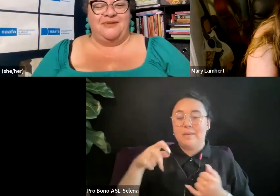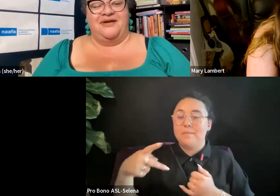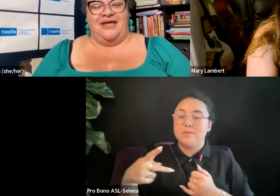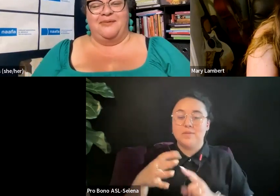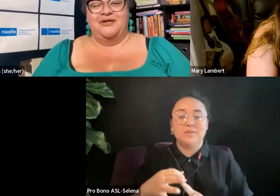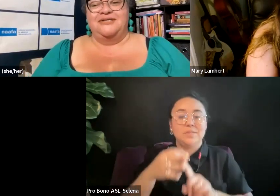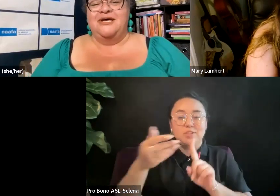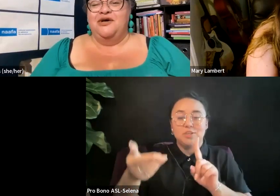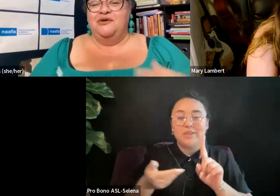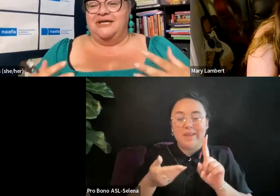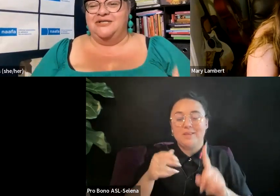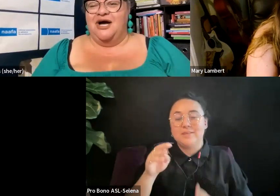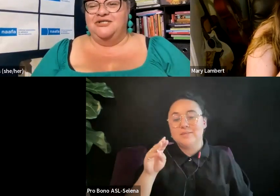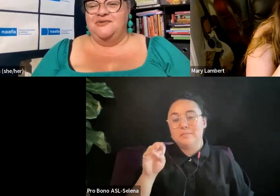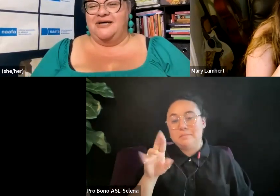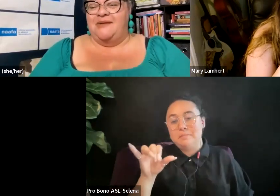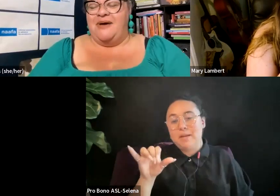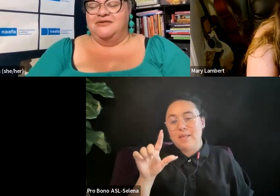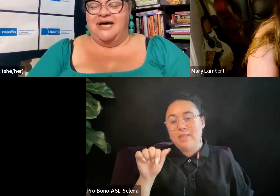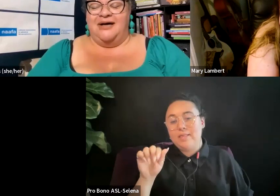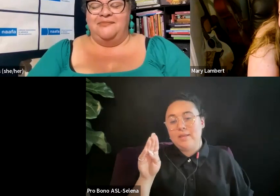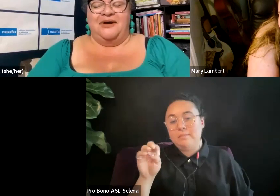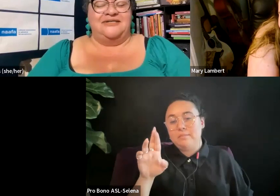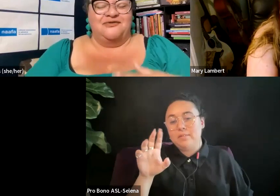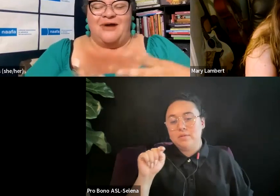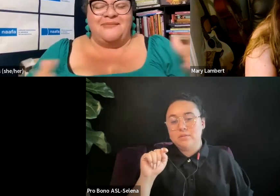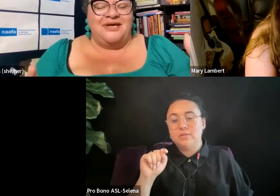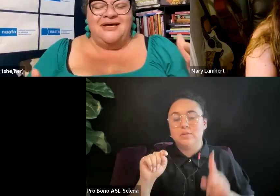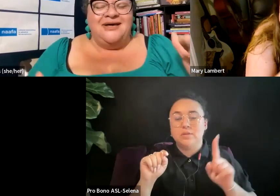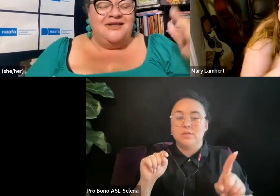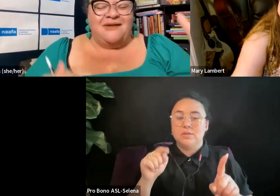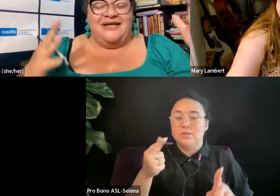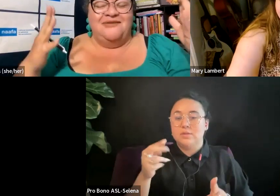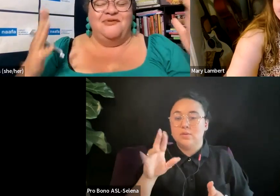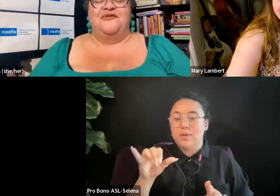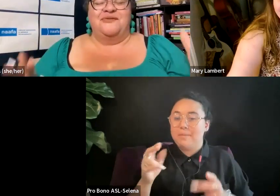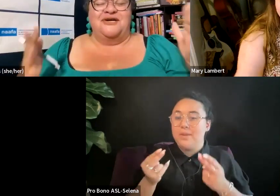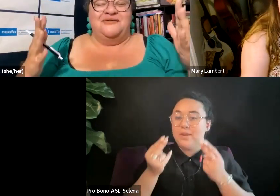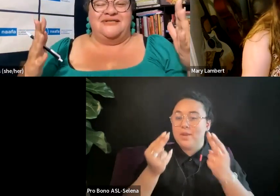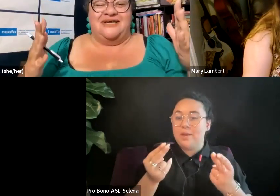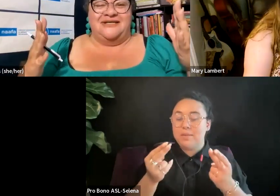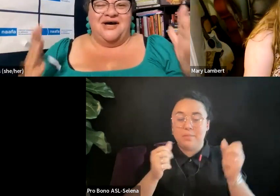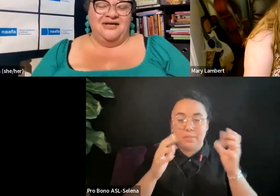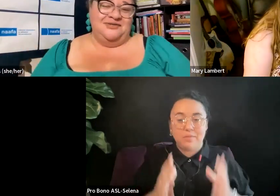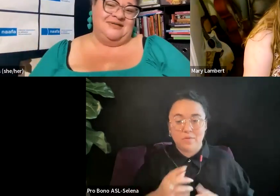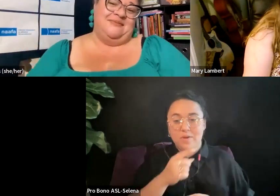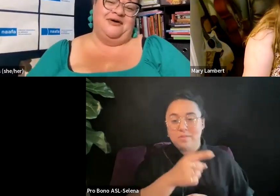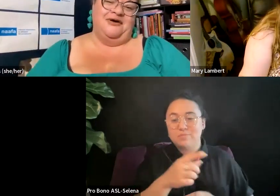Mary Lambert. Mary is a Grammy nominated performer who is going to talk to us about her